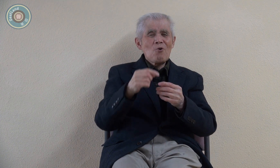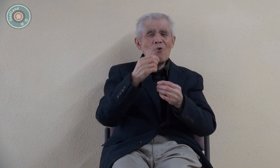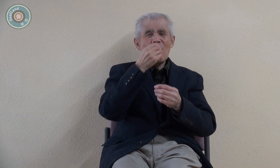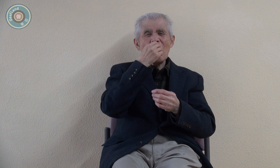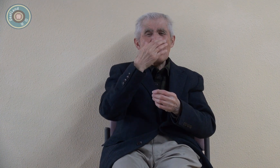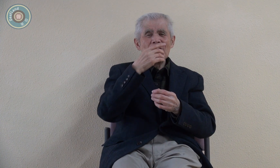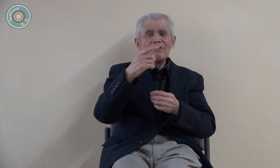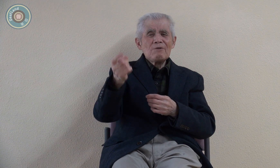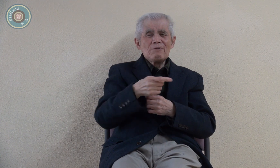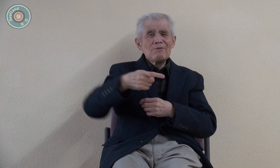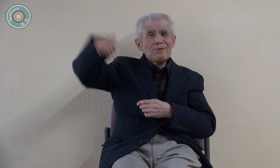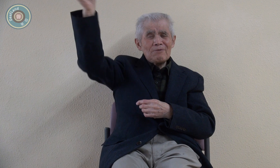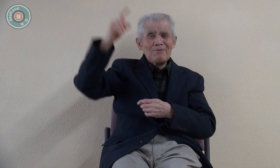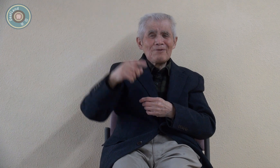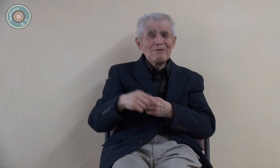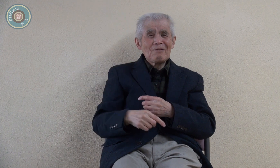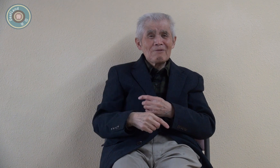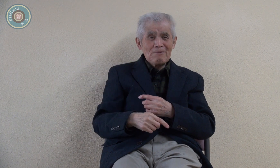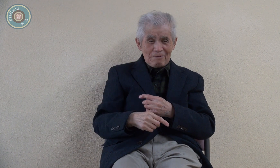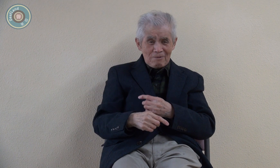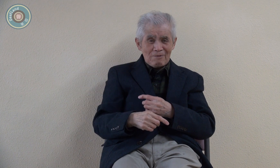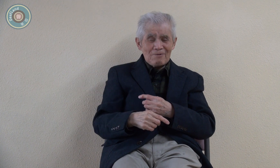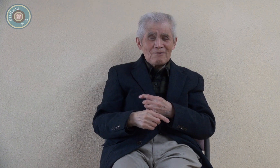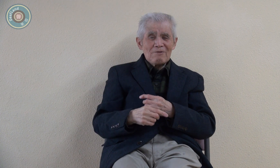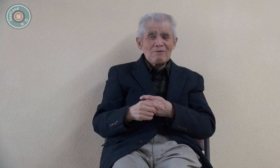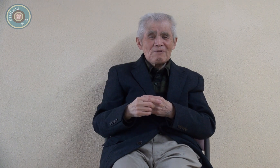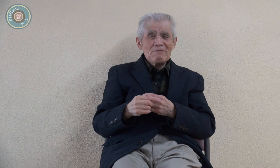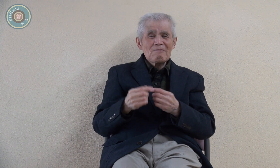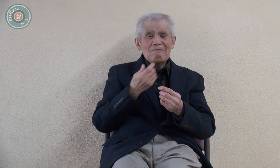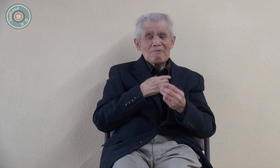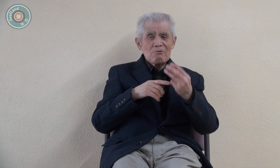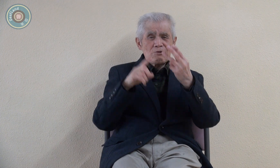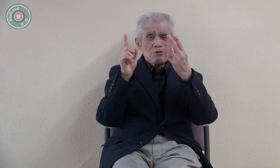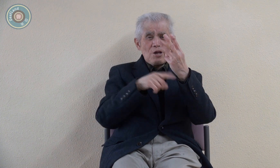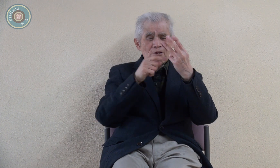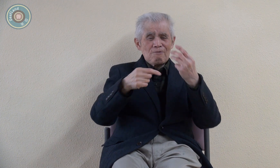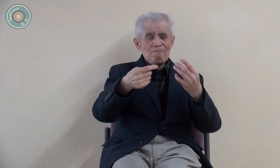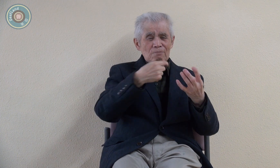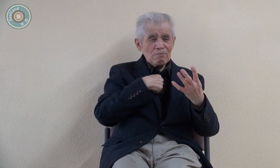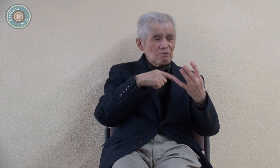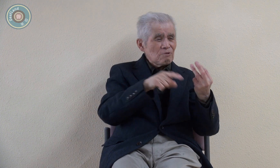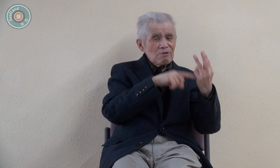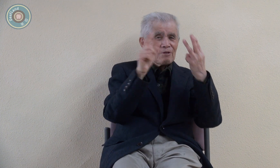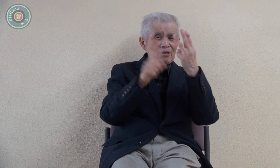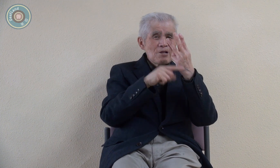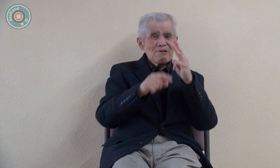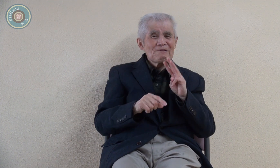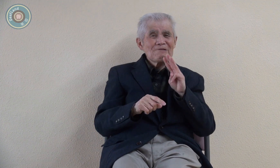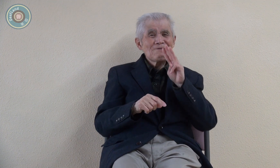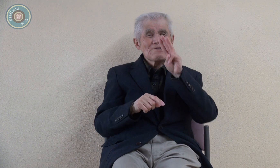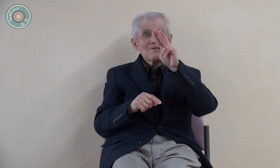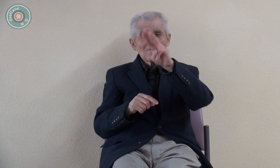And the three of us had to obey So, we went and stole some snacks